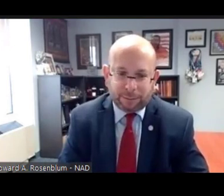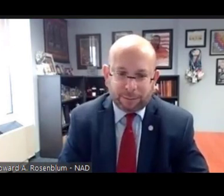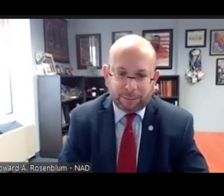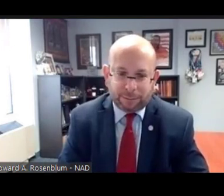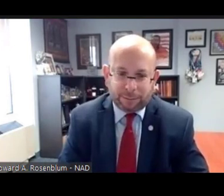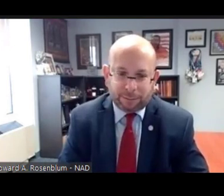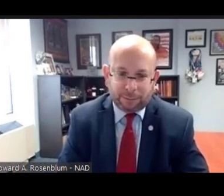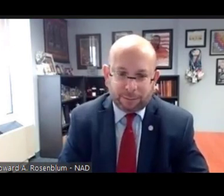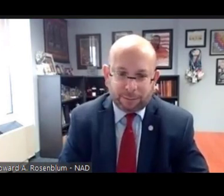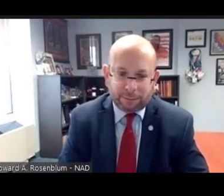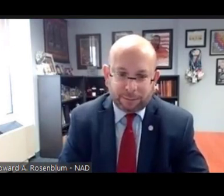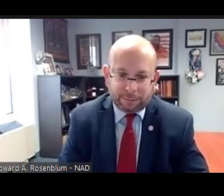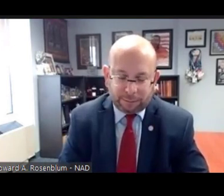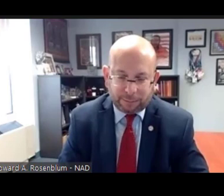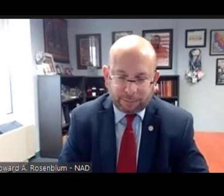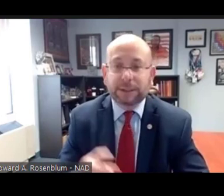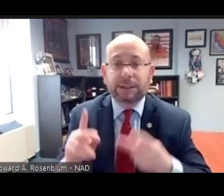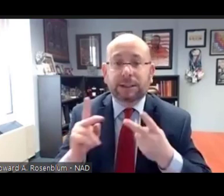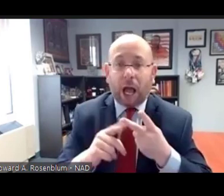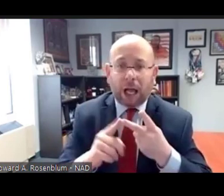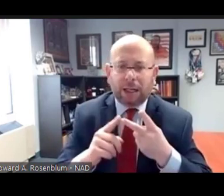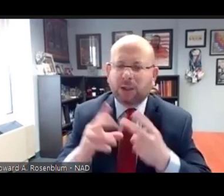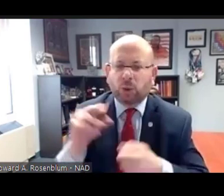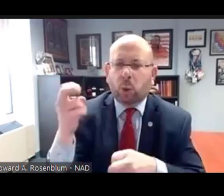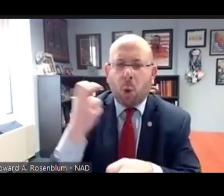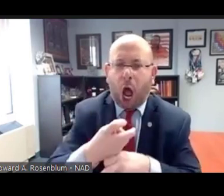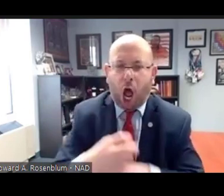And they indicated that they did not have to do that.